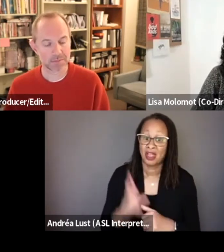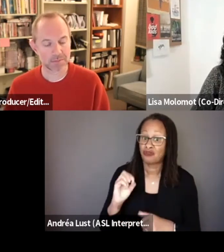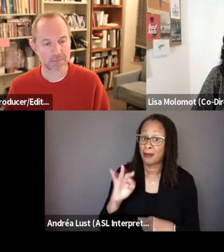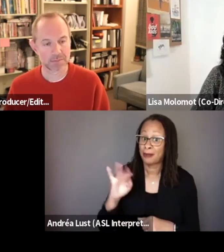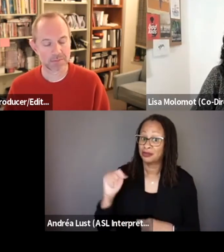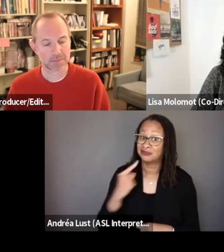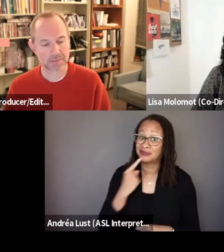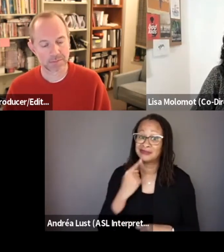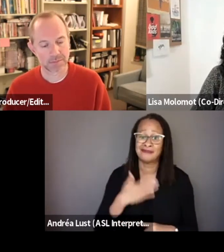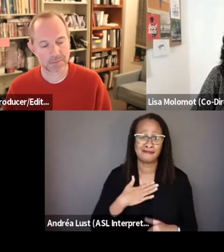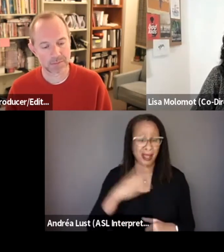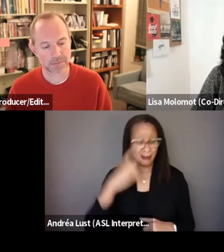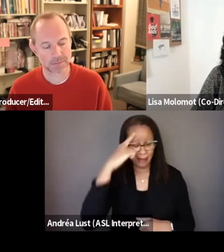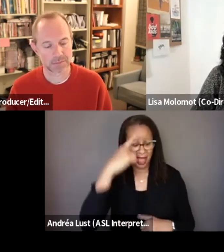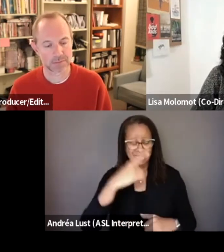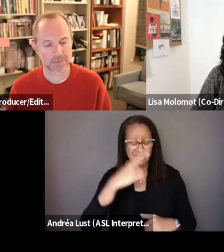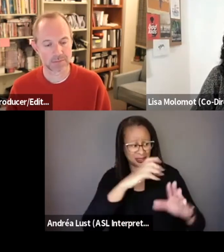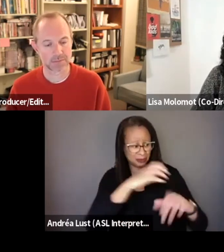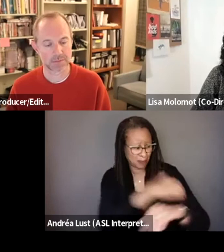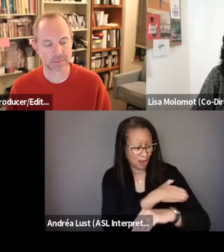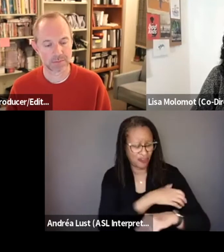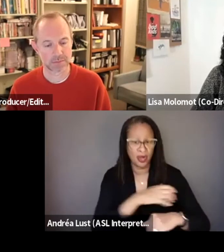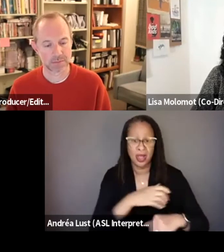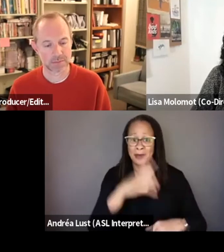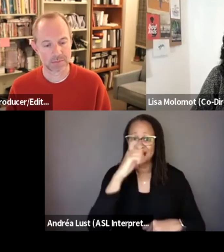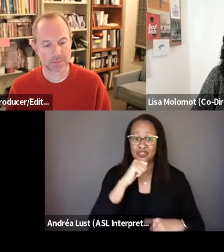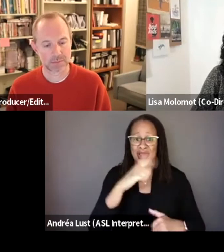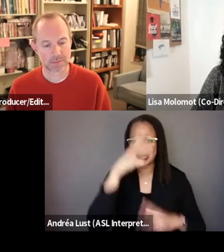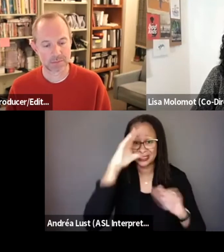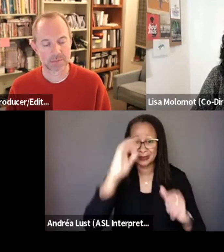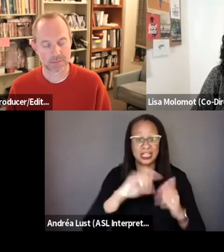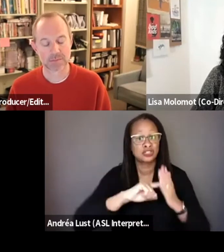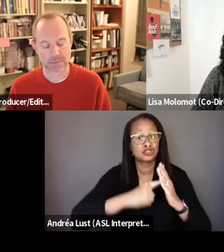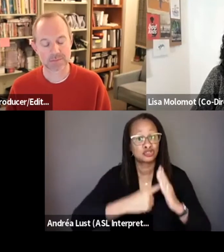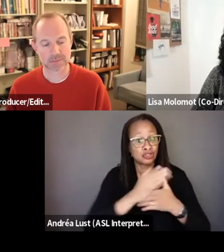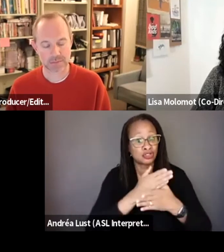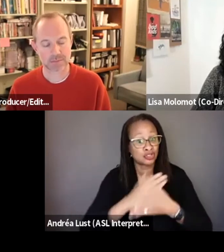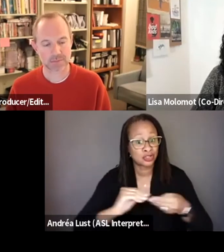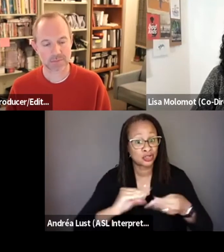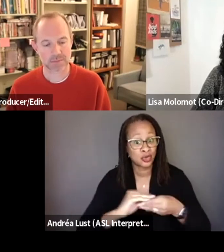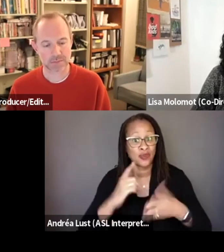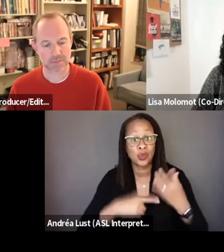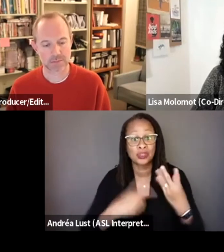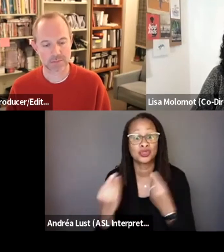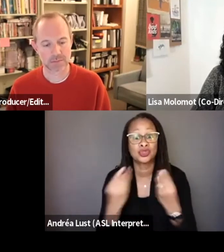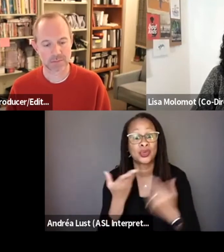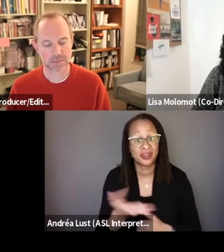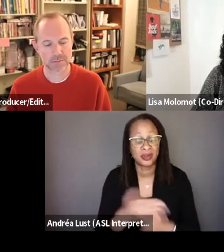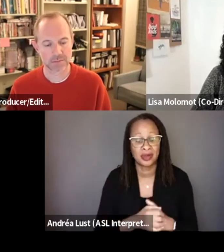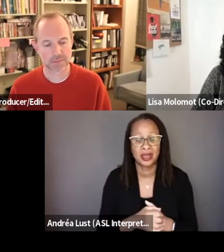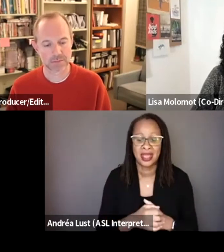since you're not expecting it, it starts to tell you the story of what you're doing. And then the time you, when you get to the,